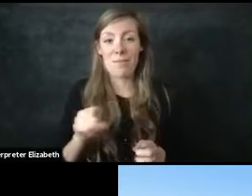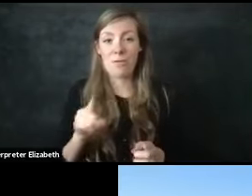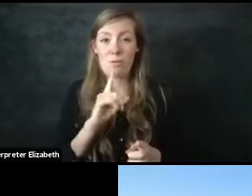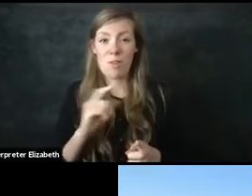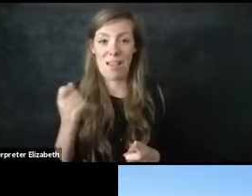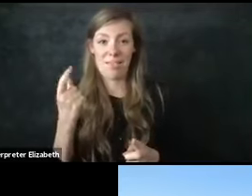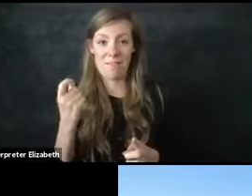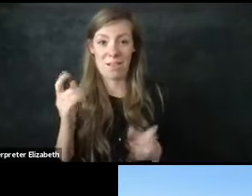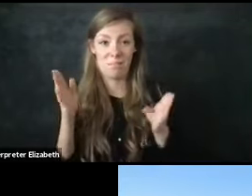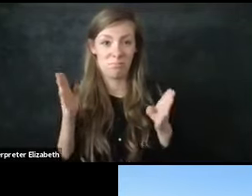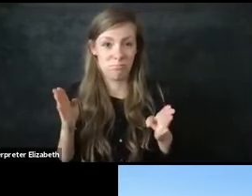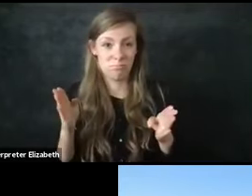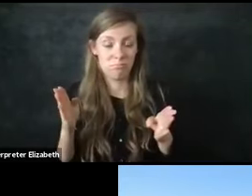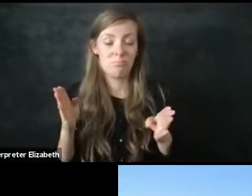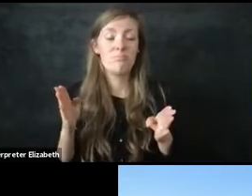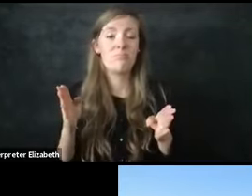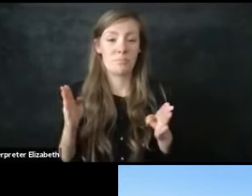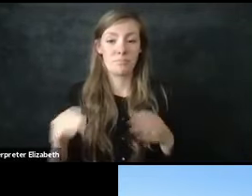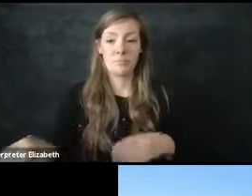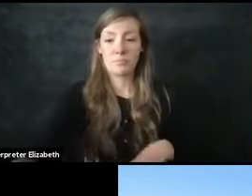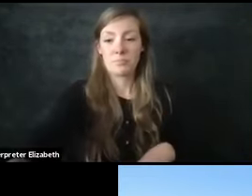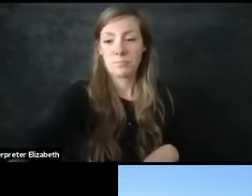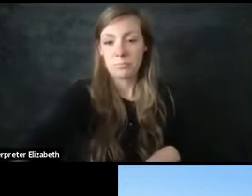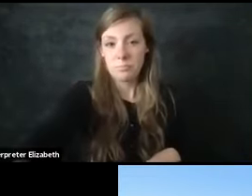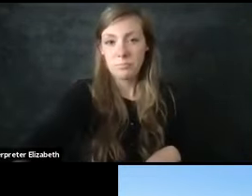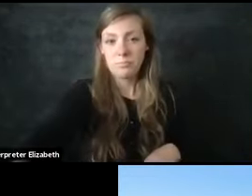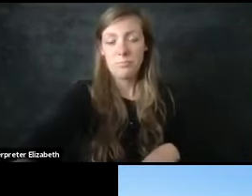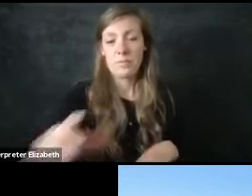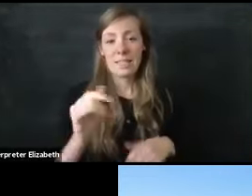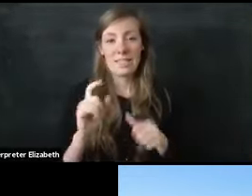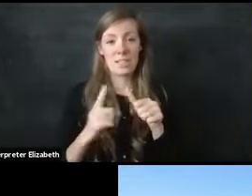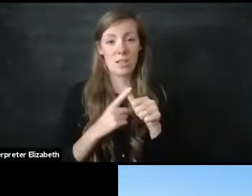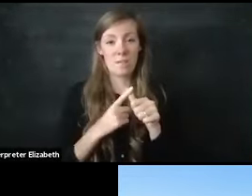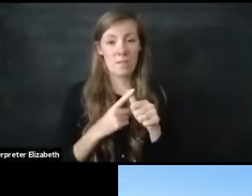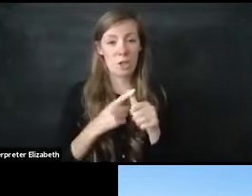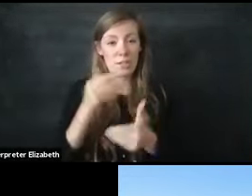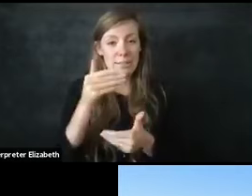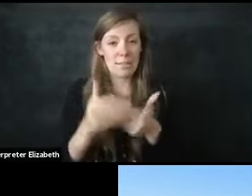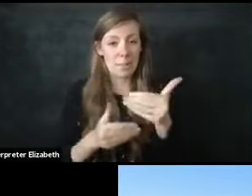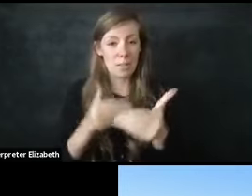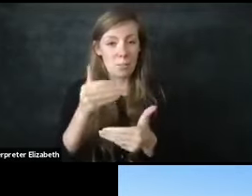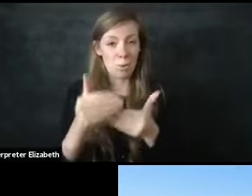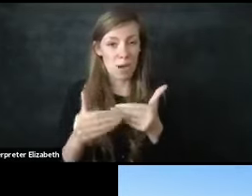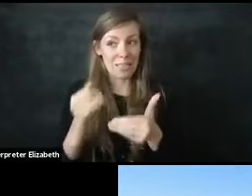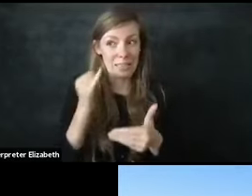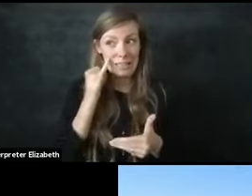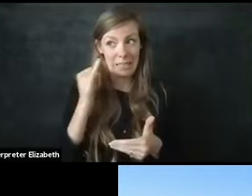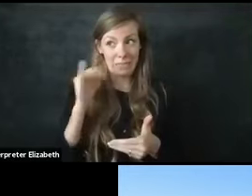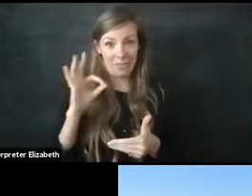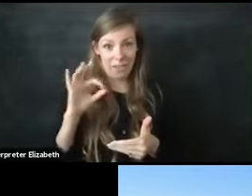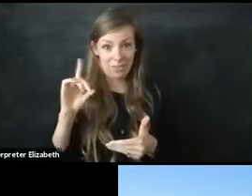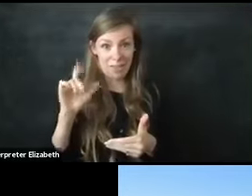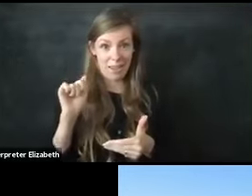to make this age group eligible to be vaccinated. If the FDA agrees with the committee's recommendation and